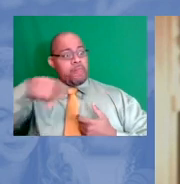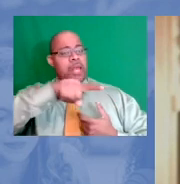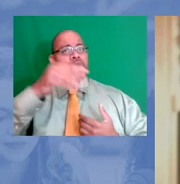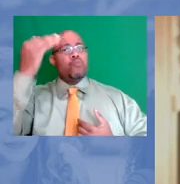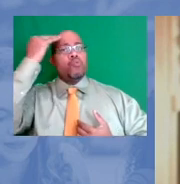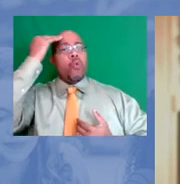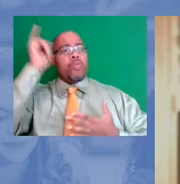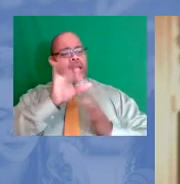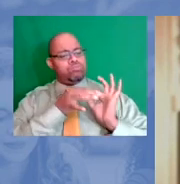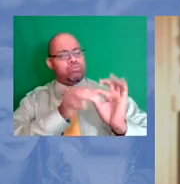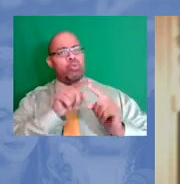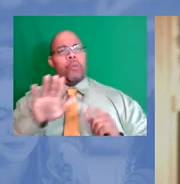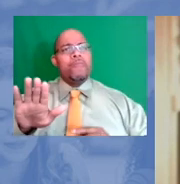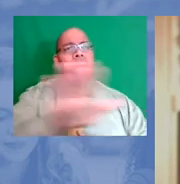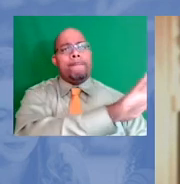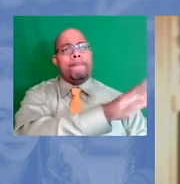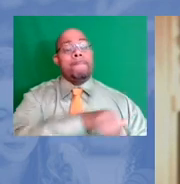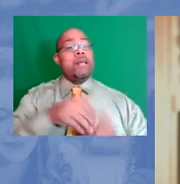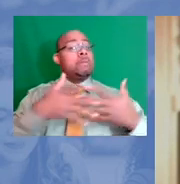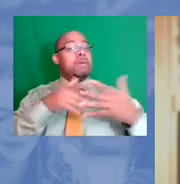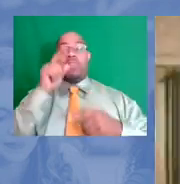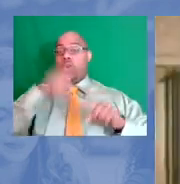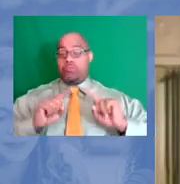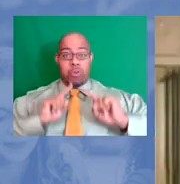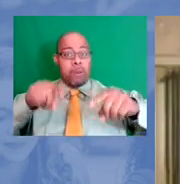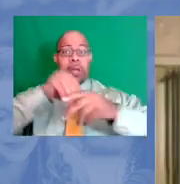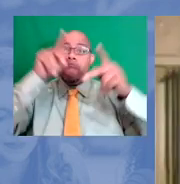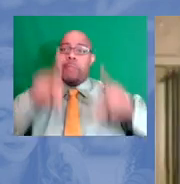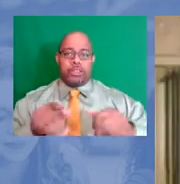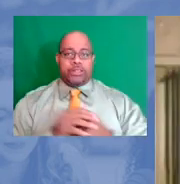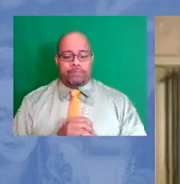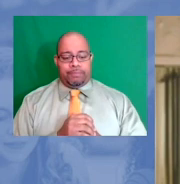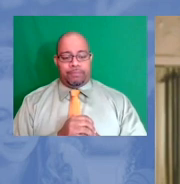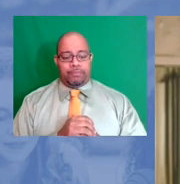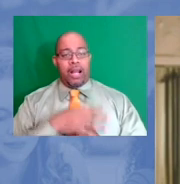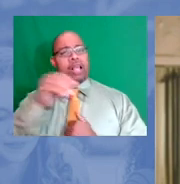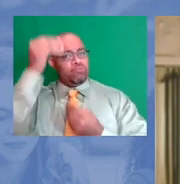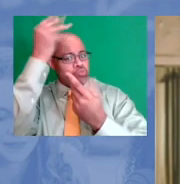EVEN IF THEY COULDN'T BE THERE IN PERSON. AND HE TOLD ME THAT WHAT EDUCATORS REALLY